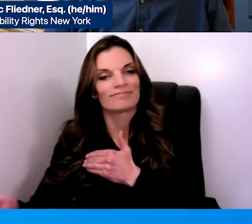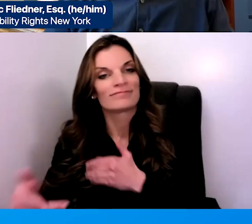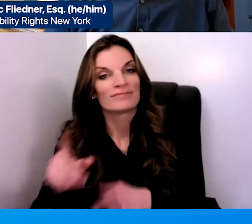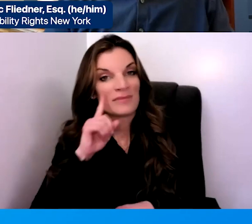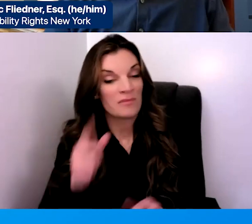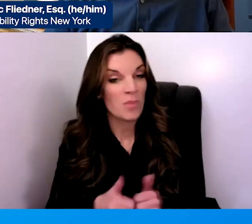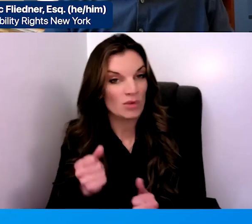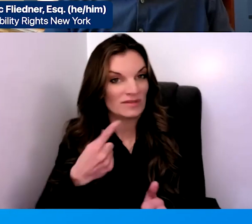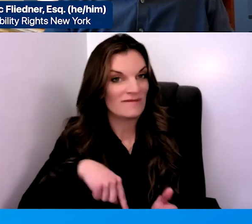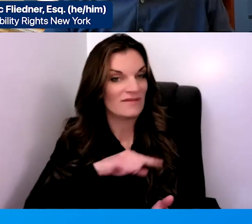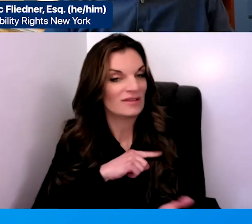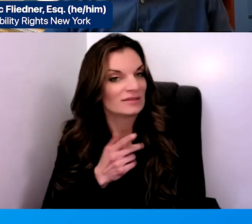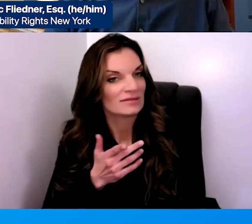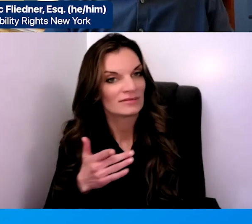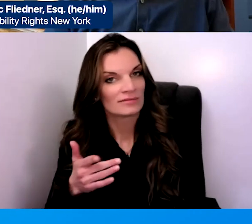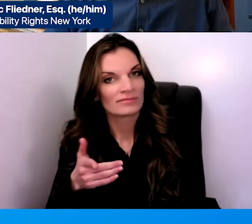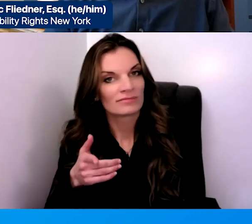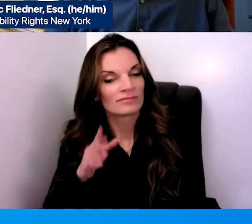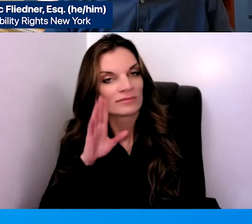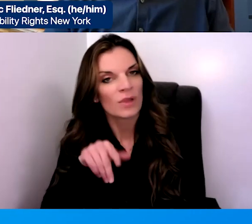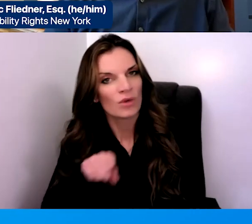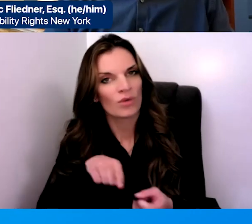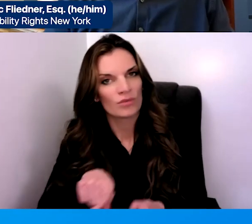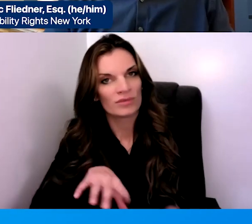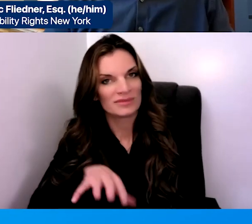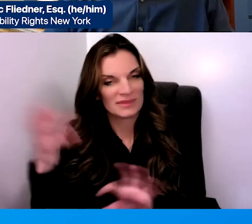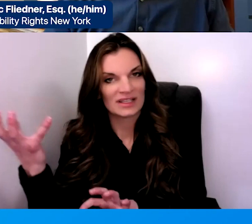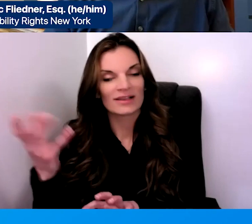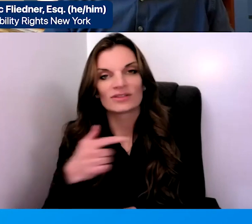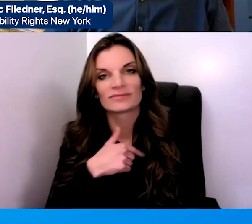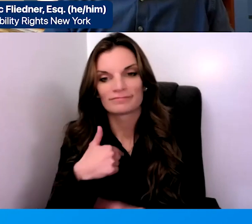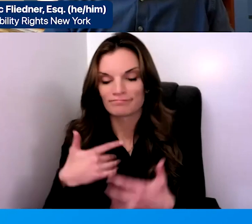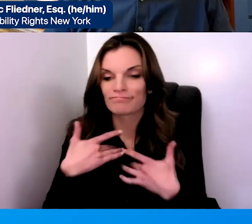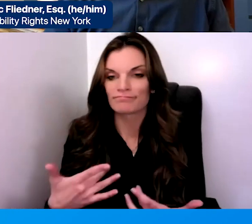live in this disaster world is in the reactive.